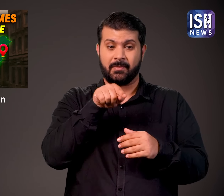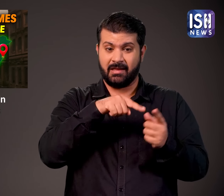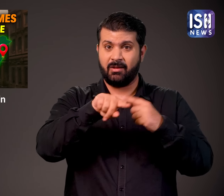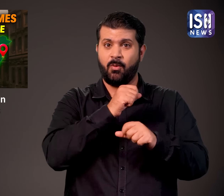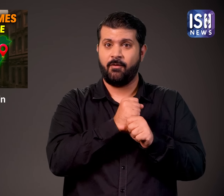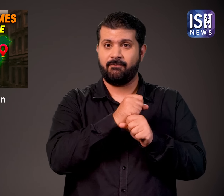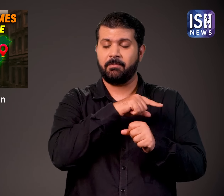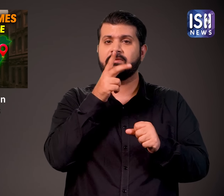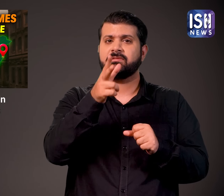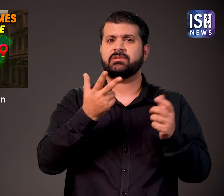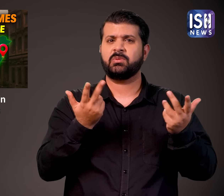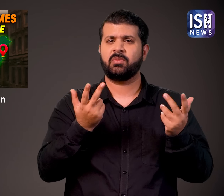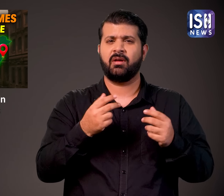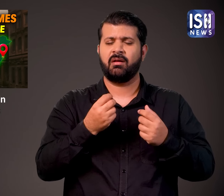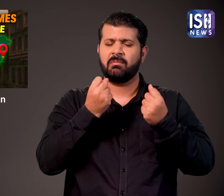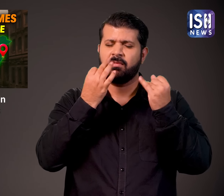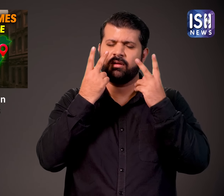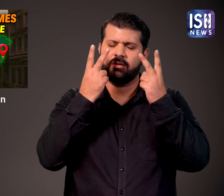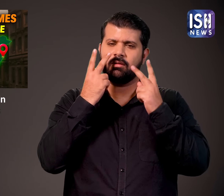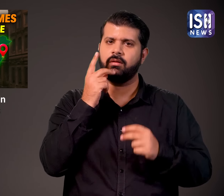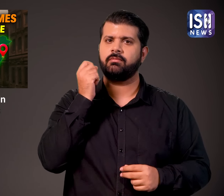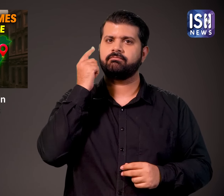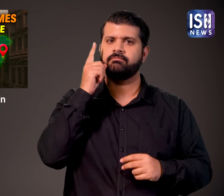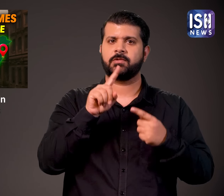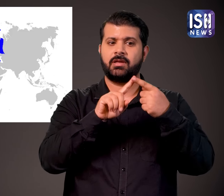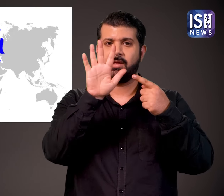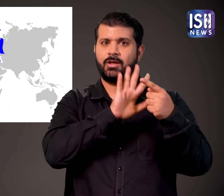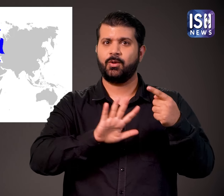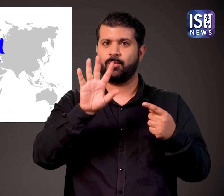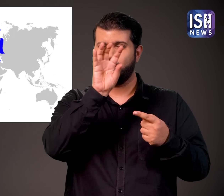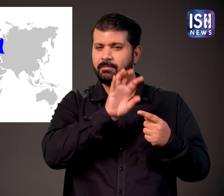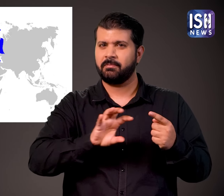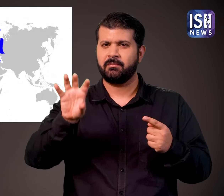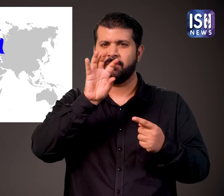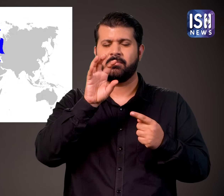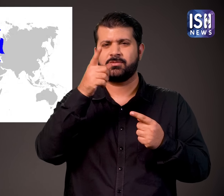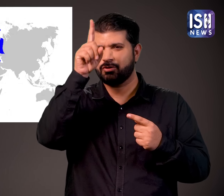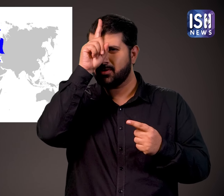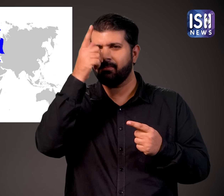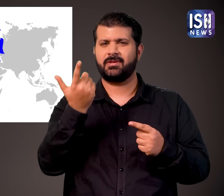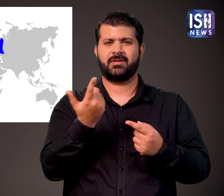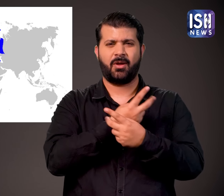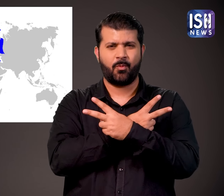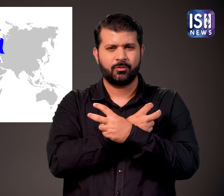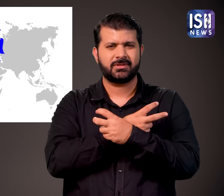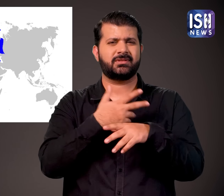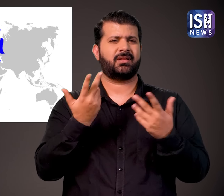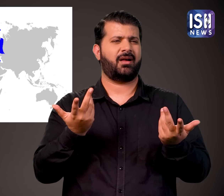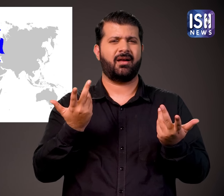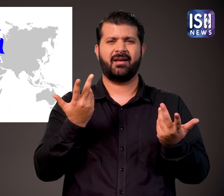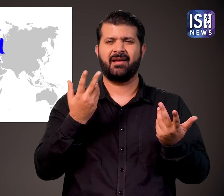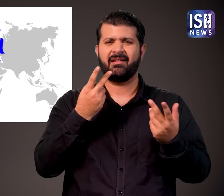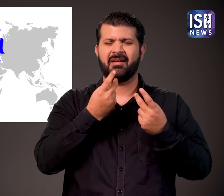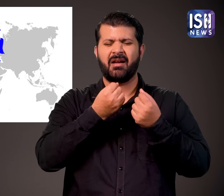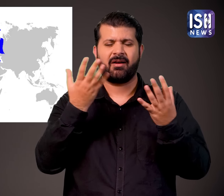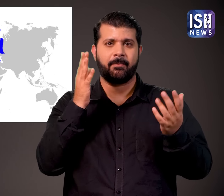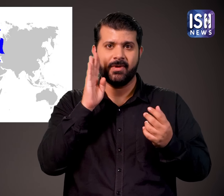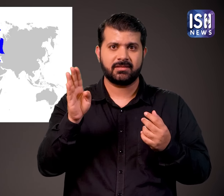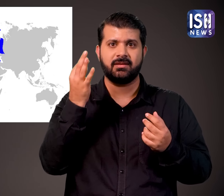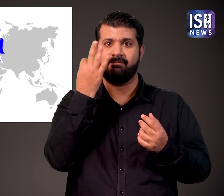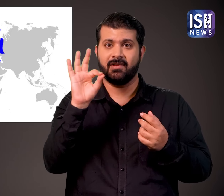The government says that, just like many European countries like Germany, Austria, Belgium, France